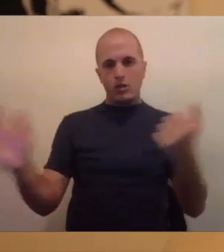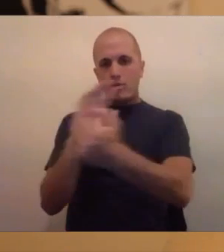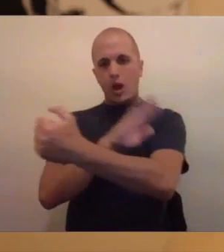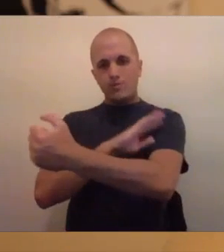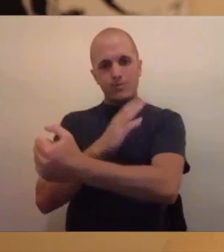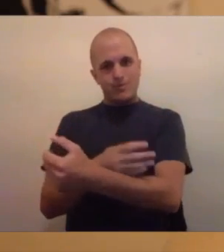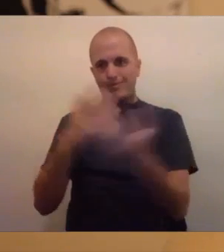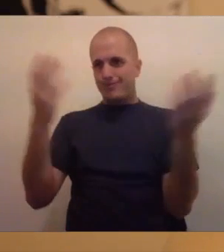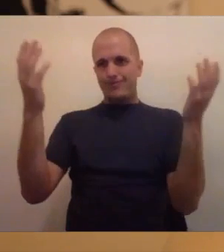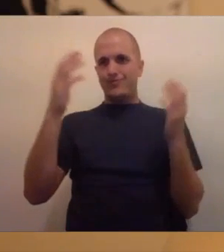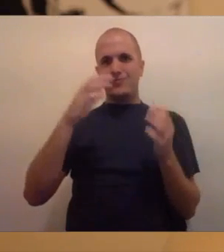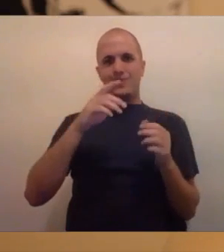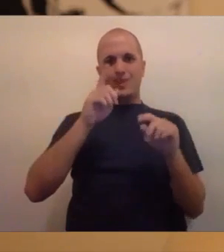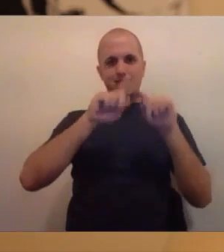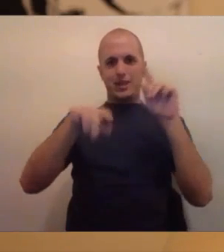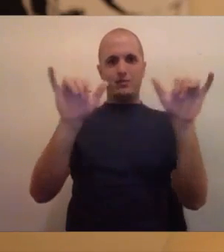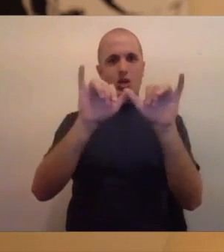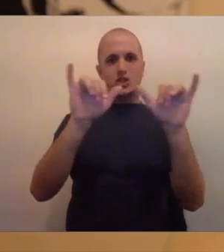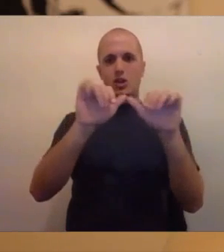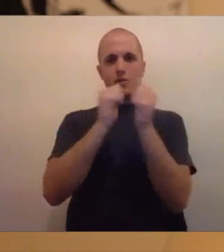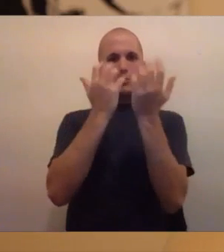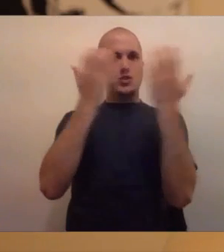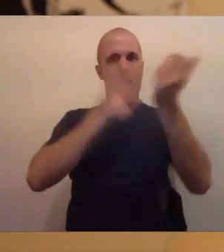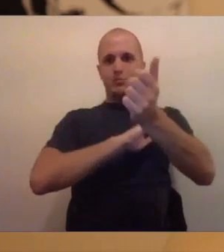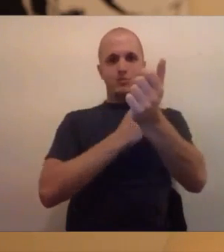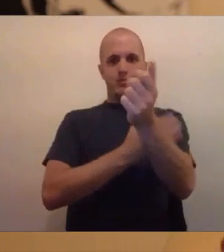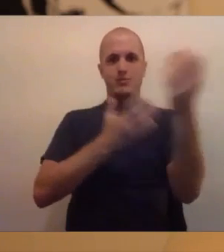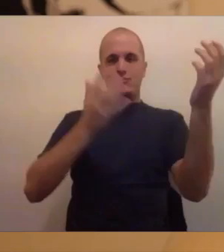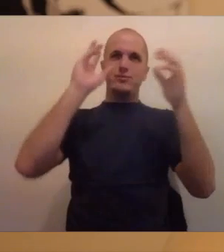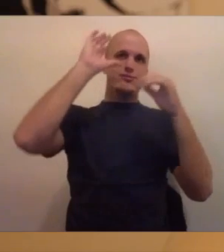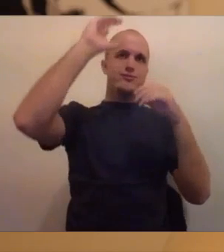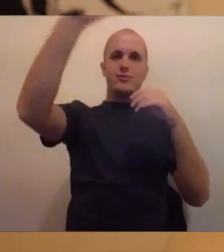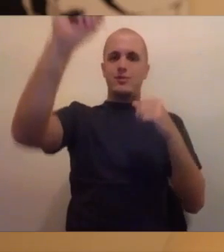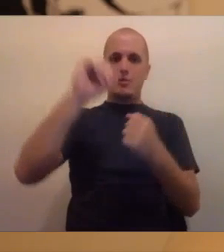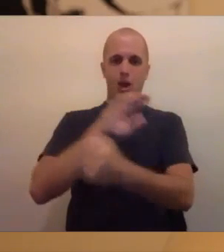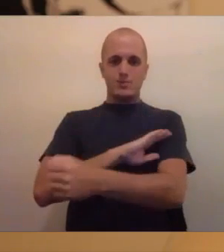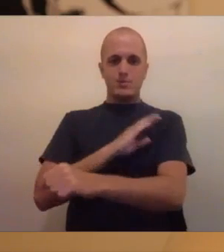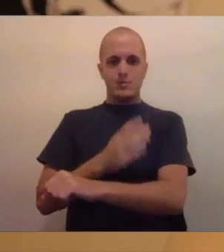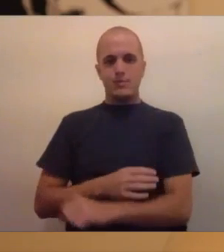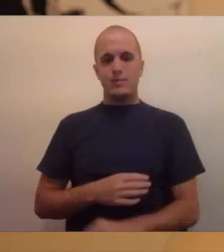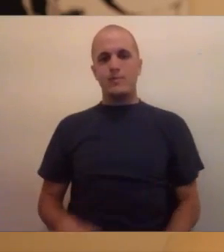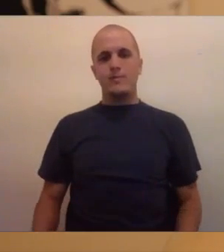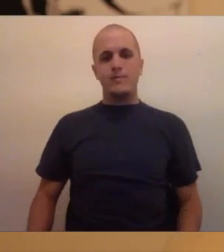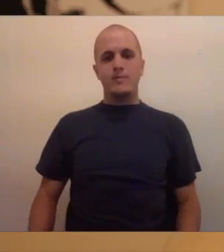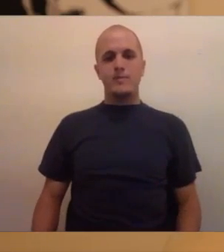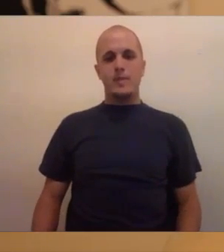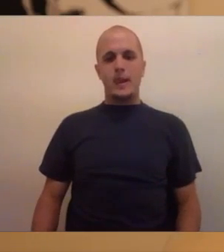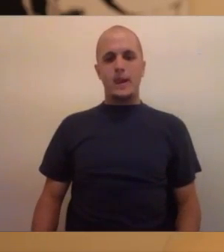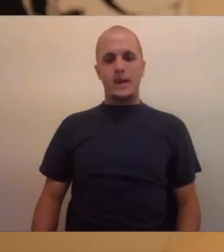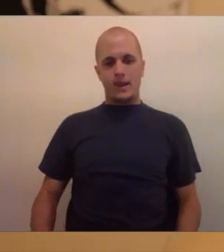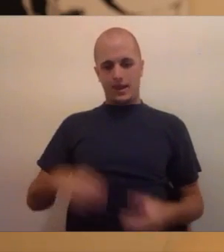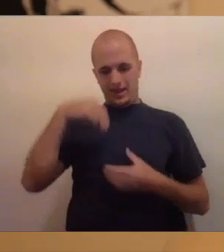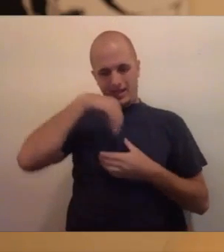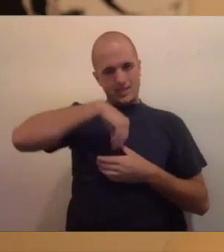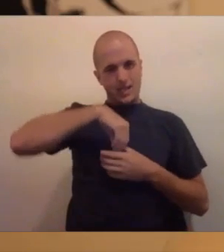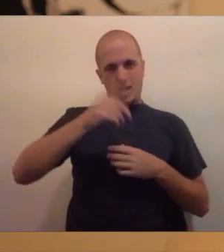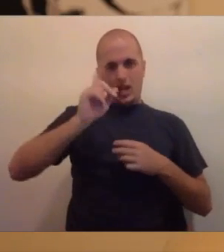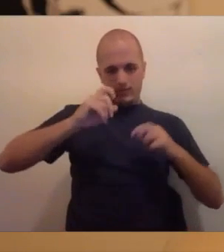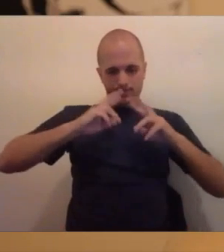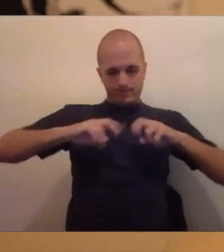It has tremendous power, it has infinite power, infinite knowing.